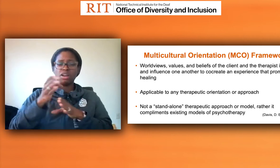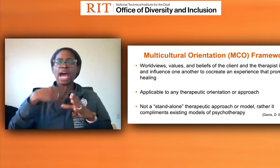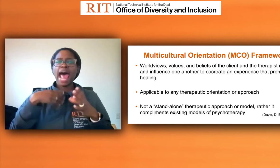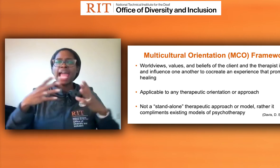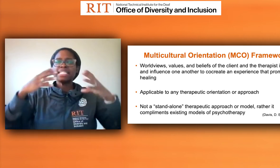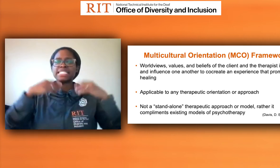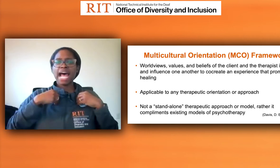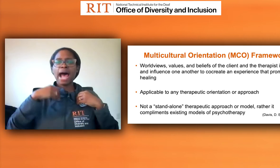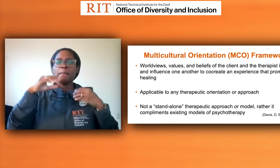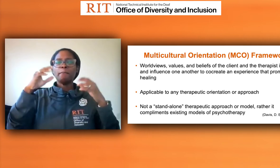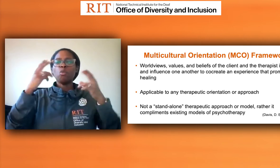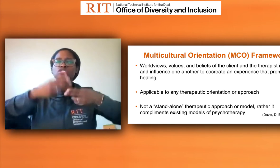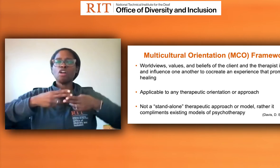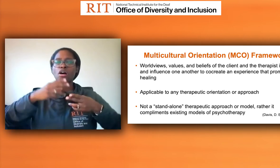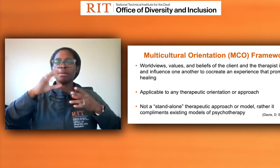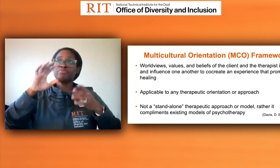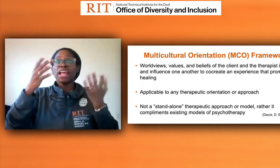I used in my therapeutic work.